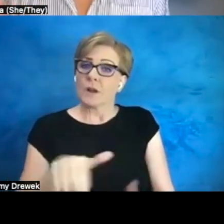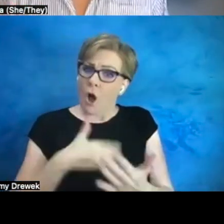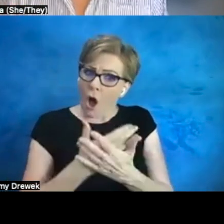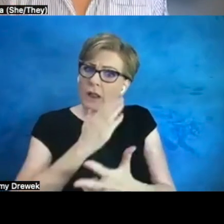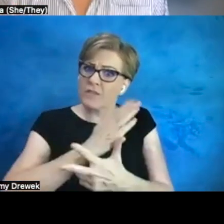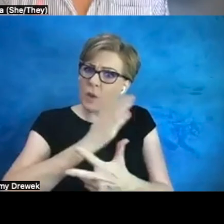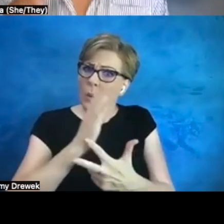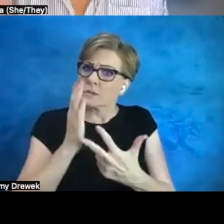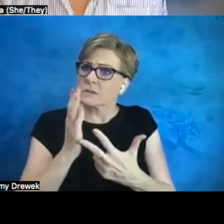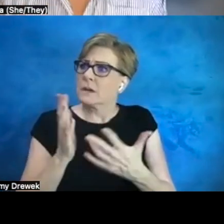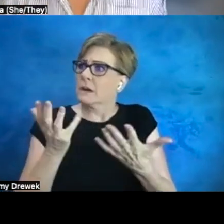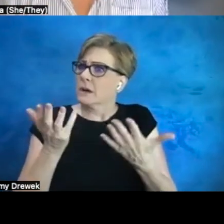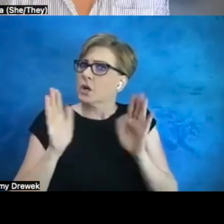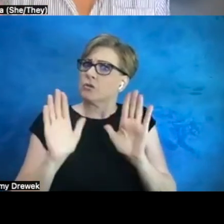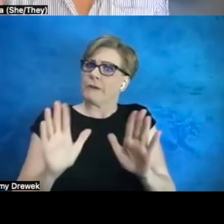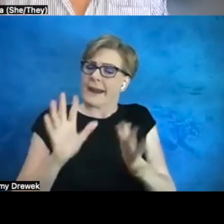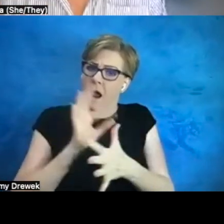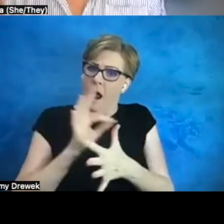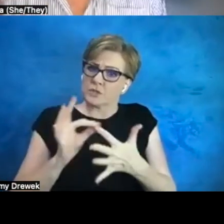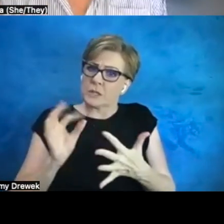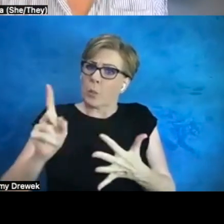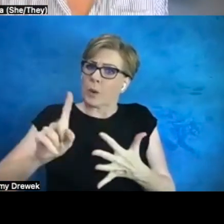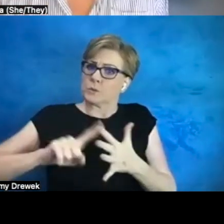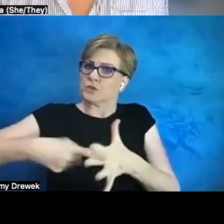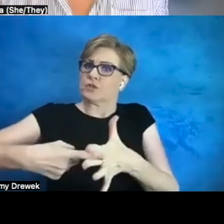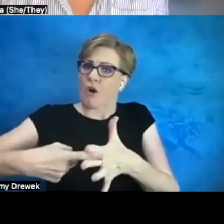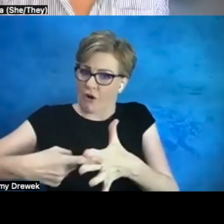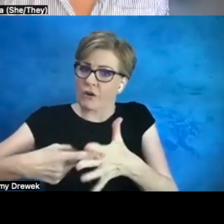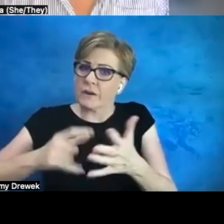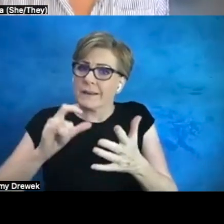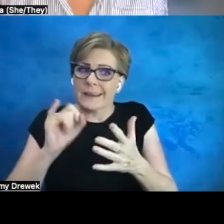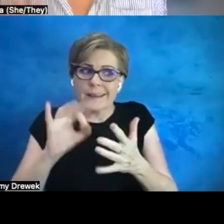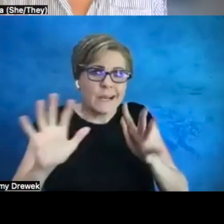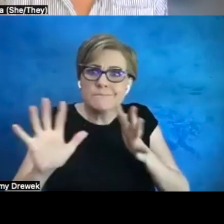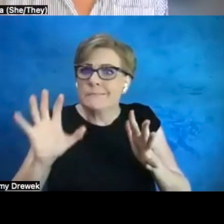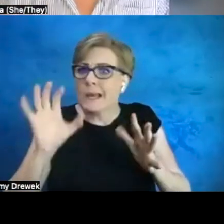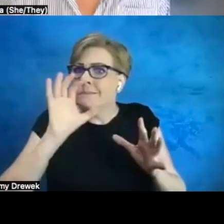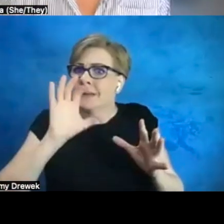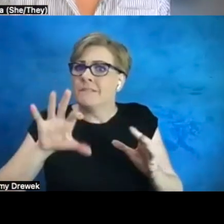for starting points when you're thinking about where to find mentees. I will say, if you're